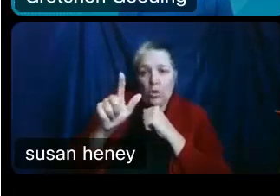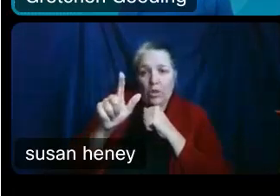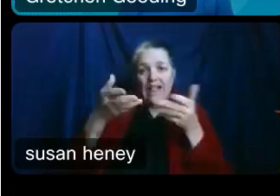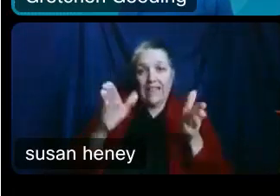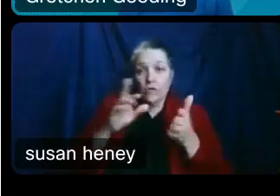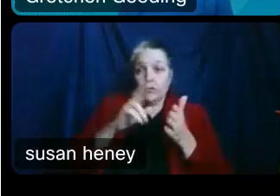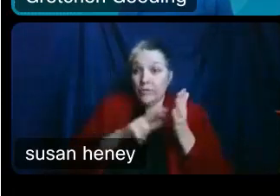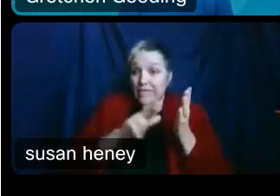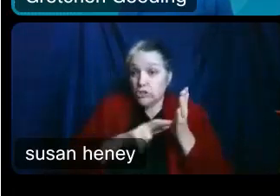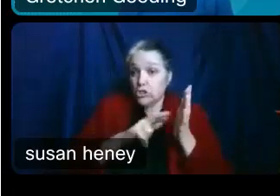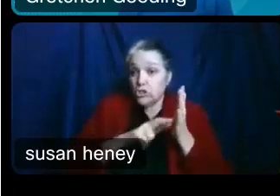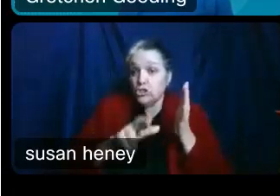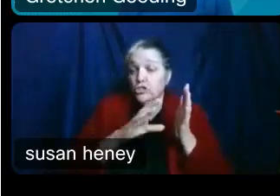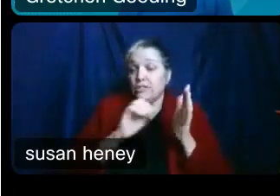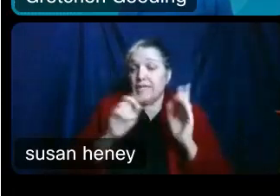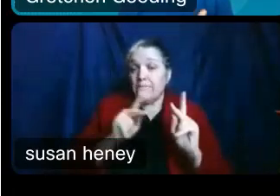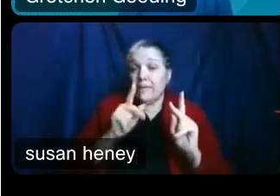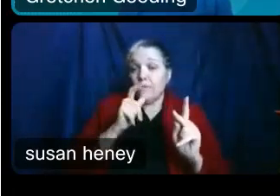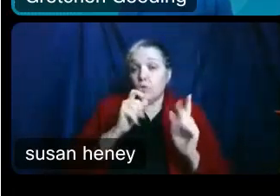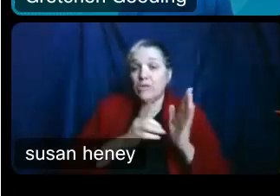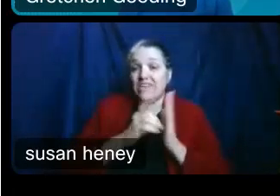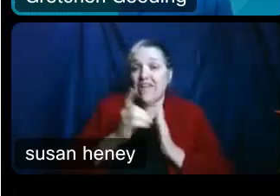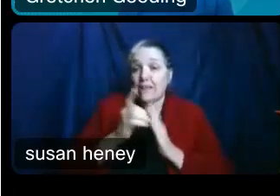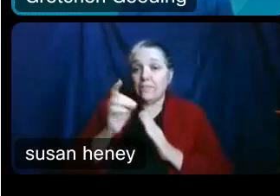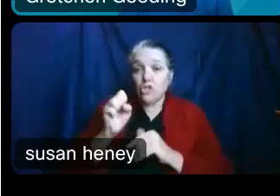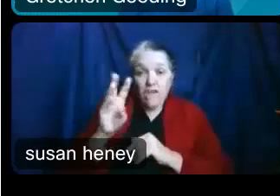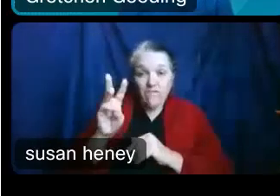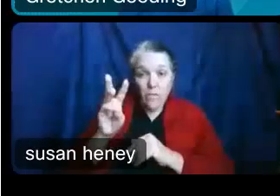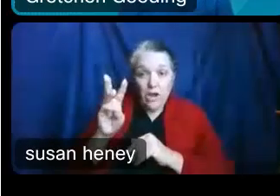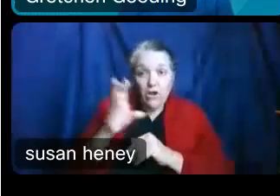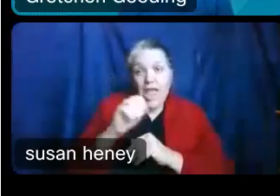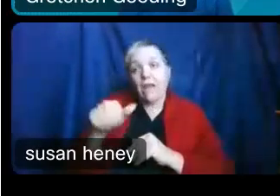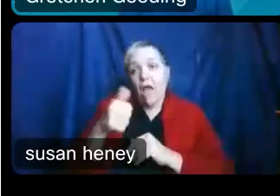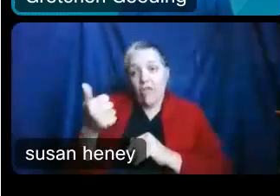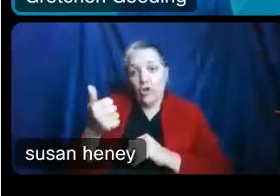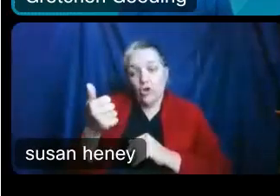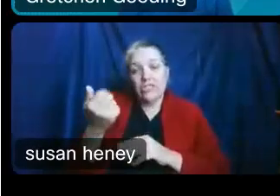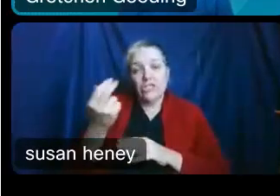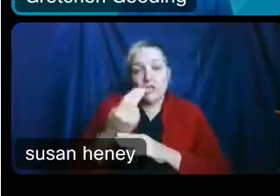and software developers and also many of you to access and use Census Bureau data within